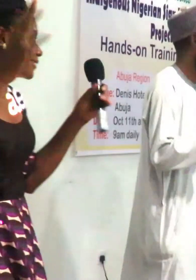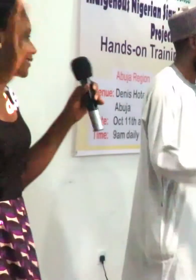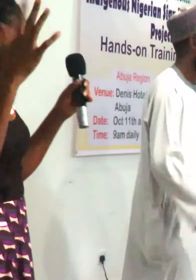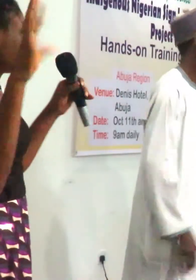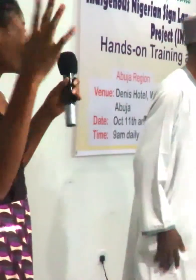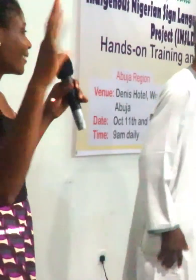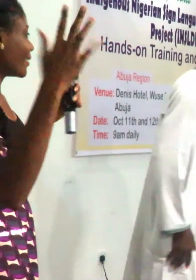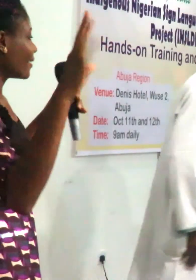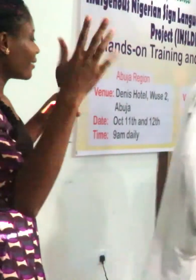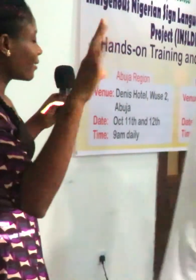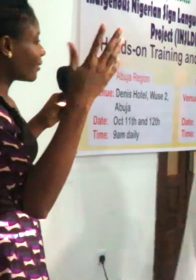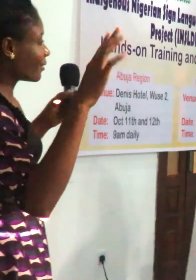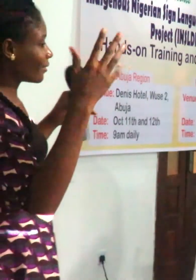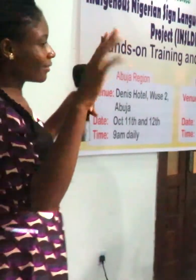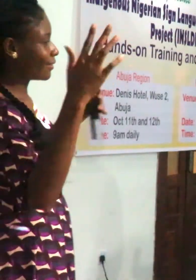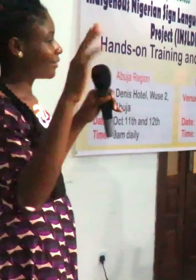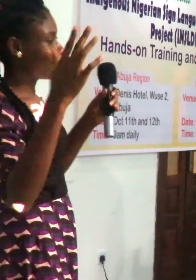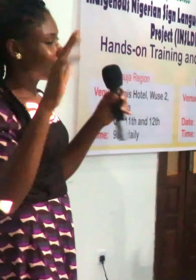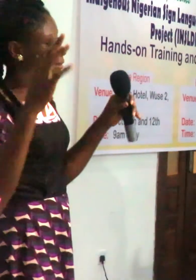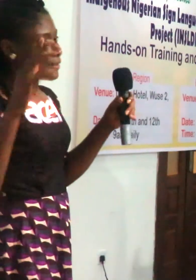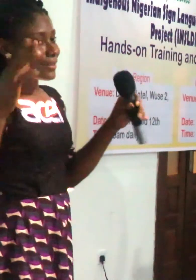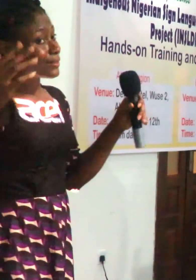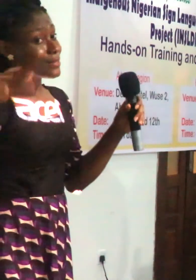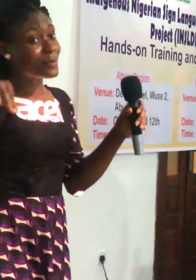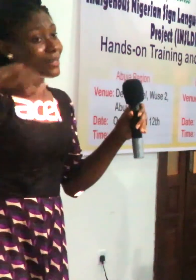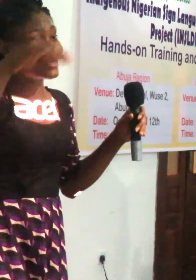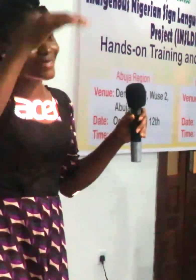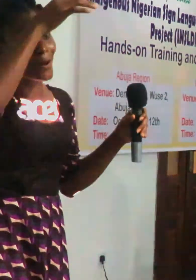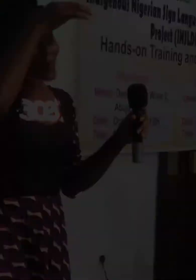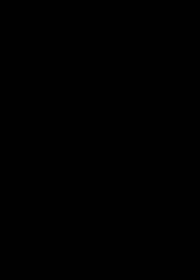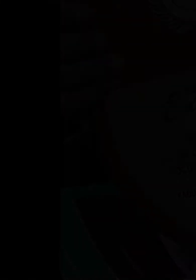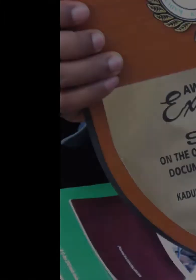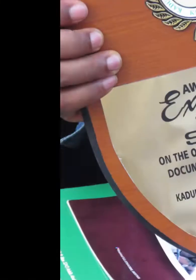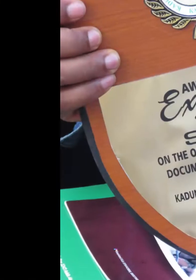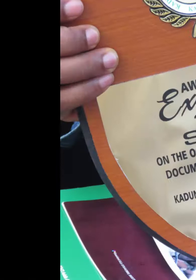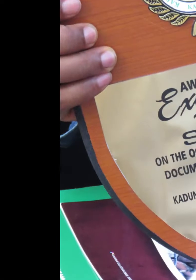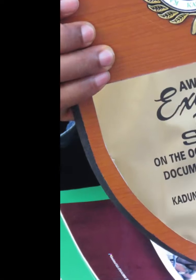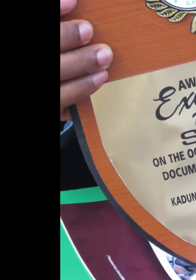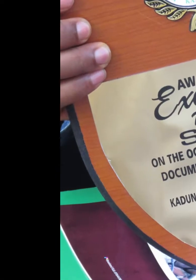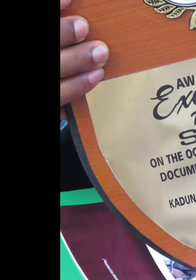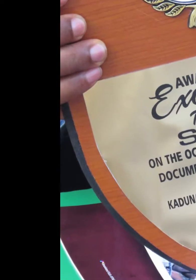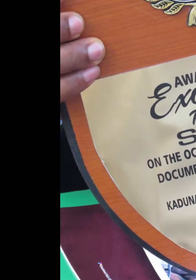Right now, we are in the process of doing that. My work with S-DELI Save the Deaf and